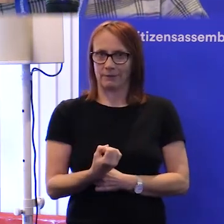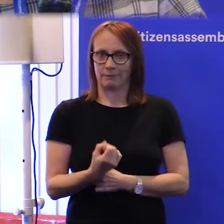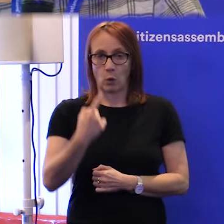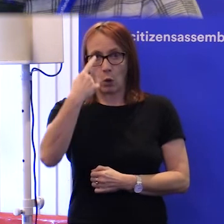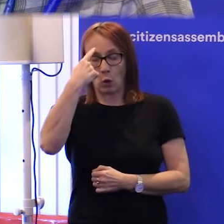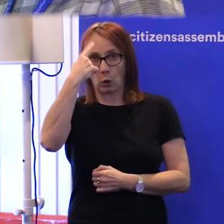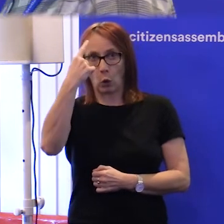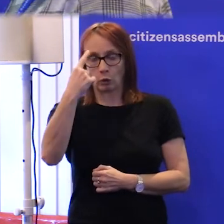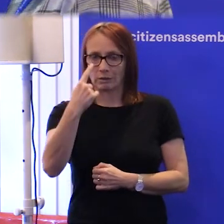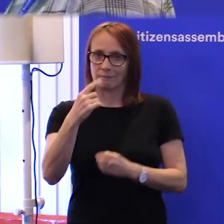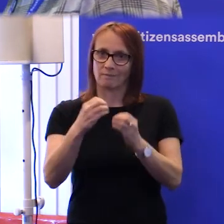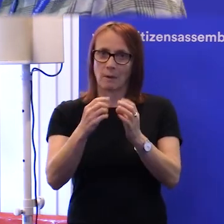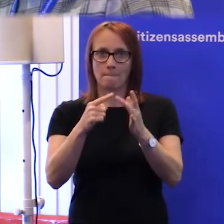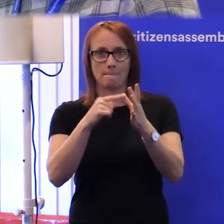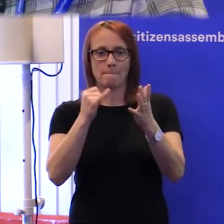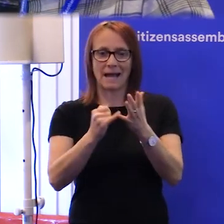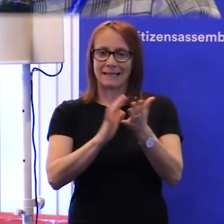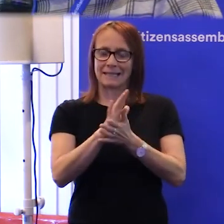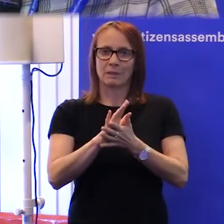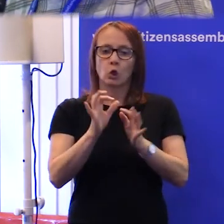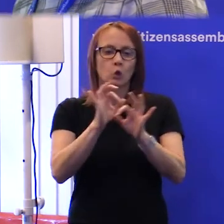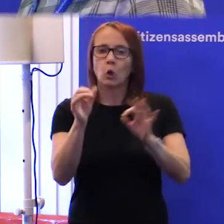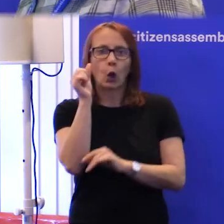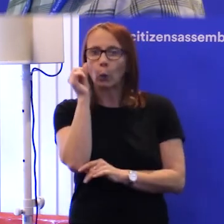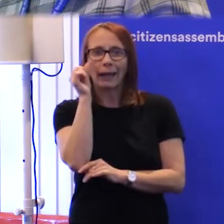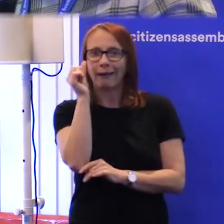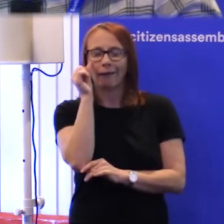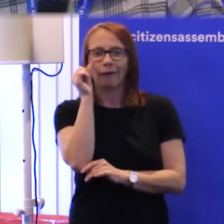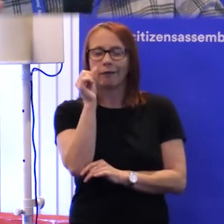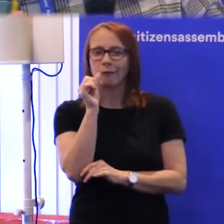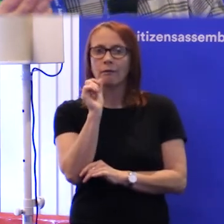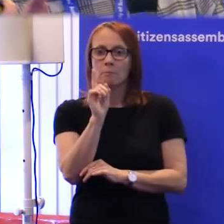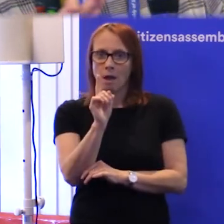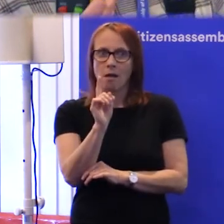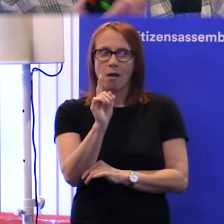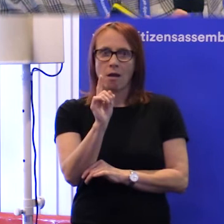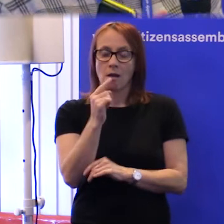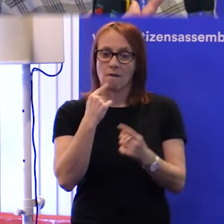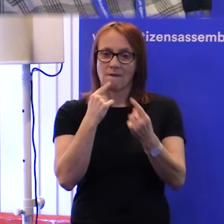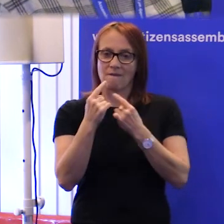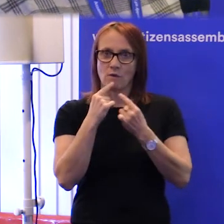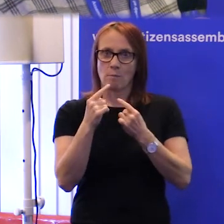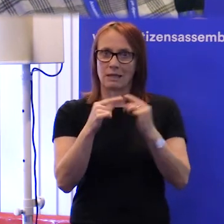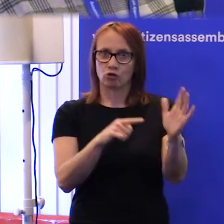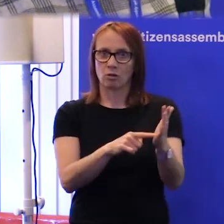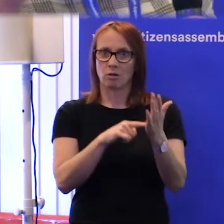just that usually unconscious way that the information we presented to you is